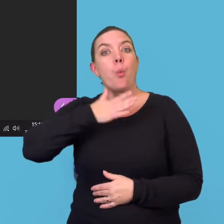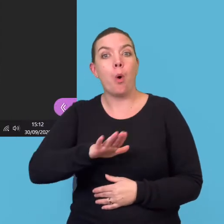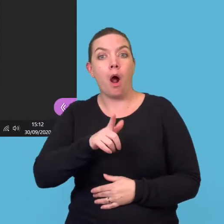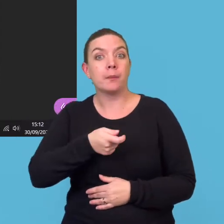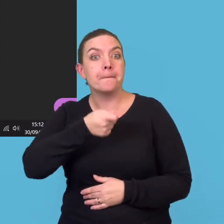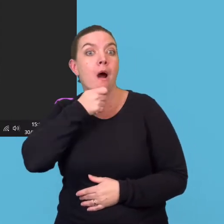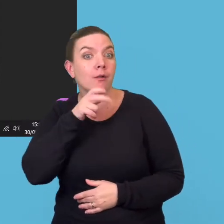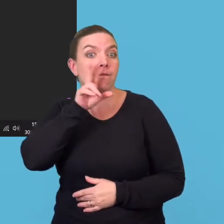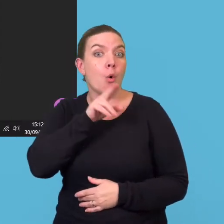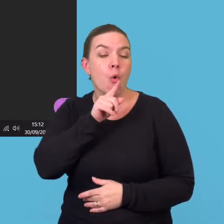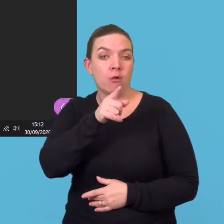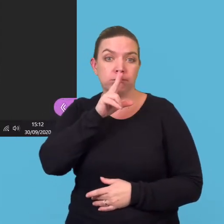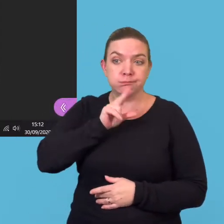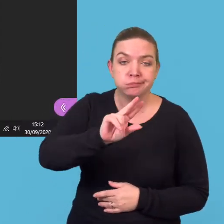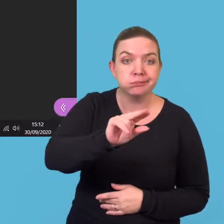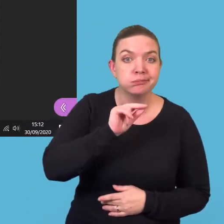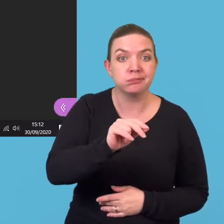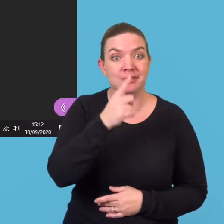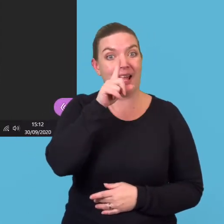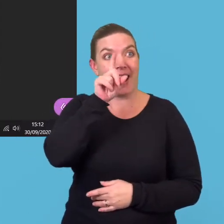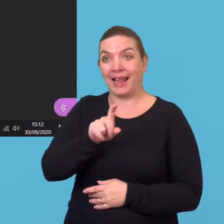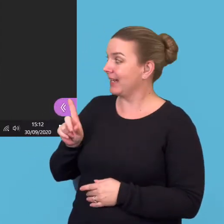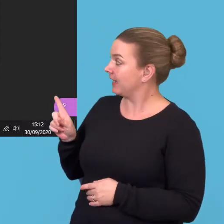share audio, you can click here at the bottom of the screen,